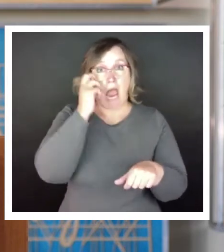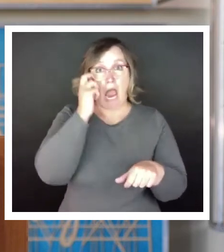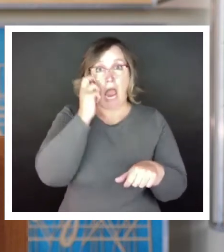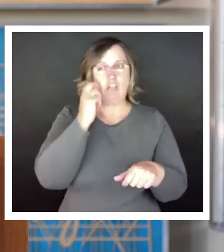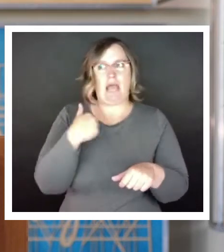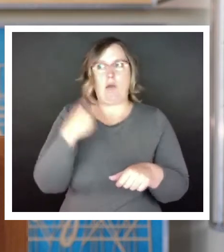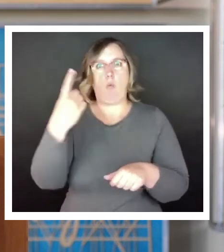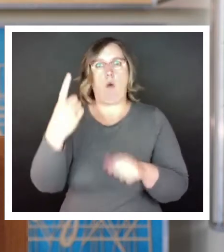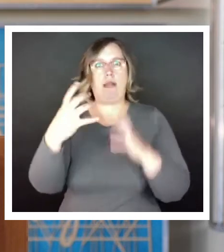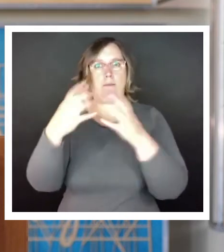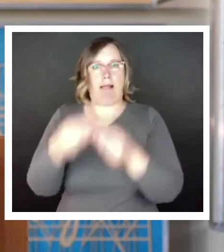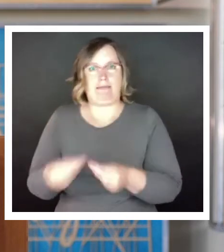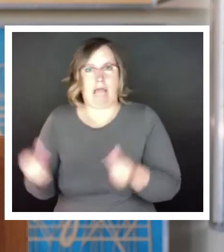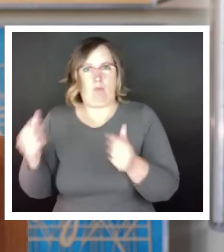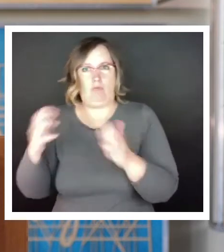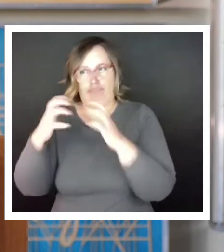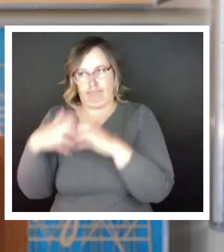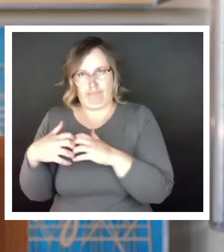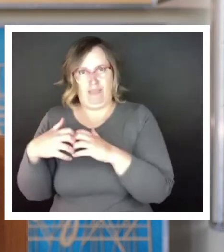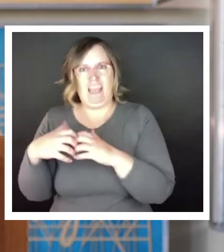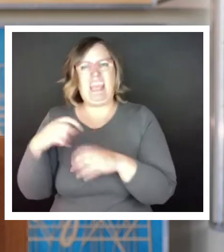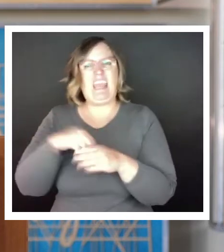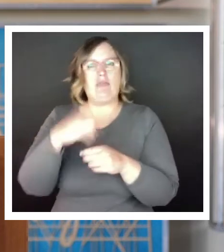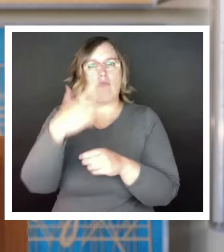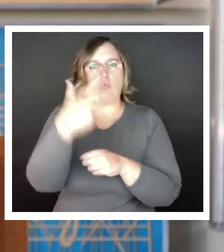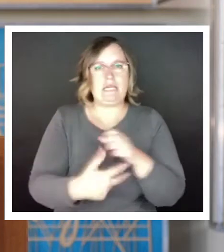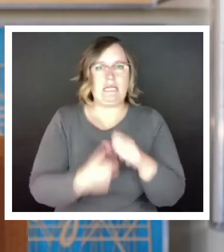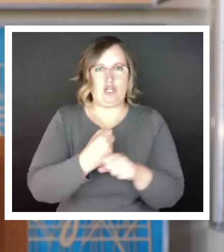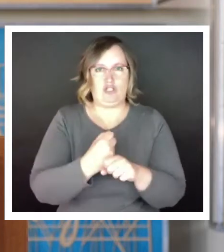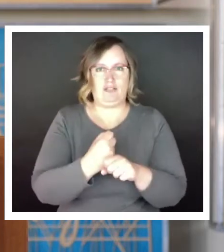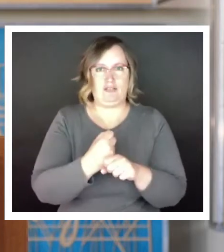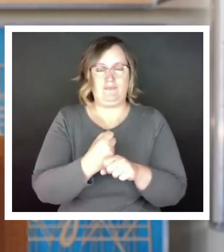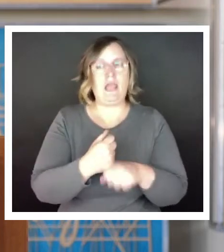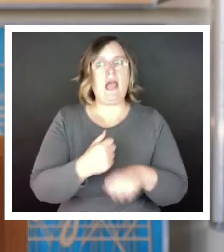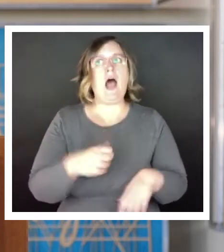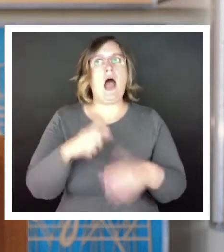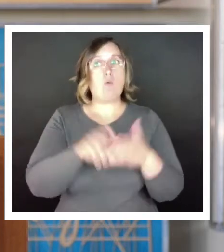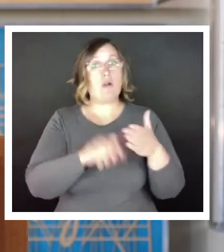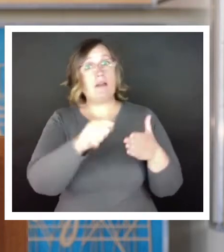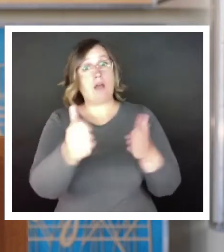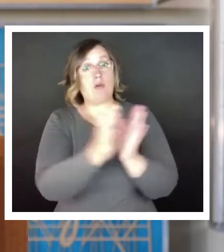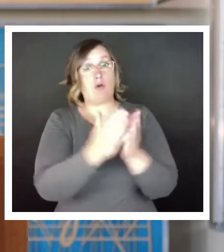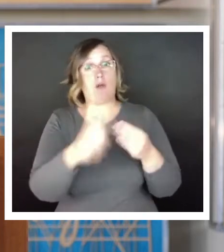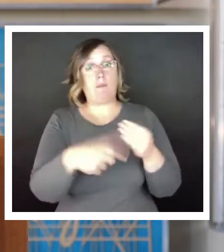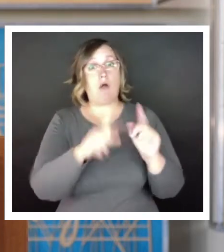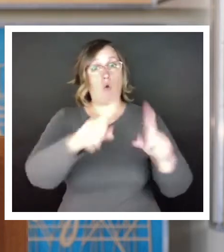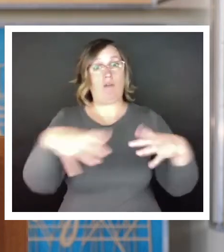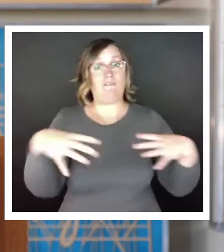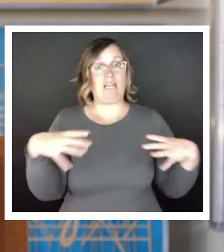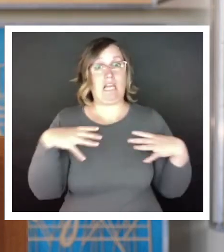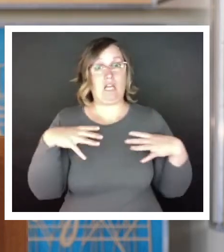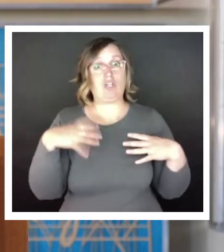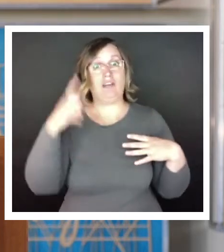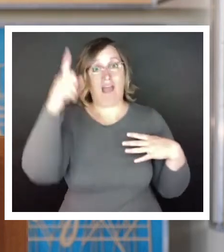I later made a book for the family to go to vacation to Hawaii, in an airplane and it worked.